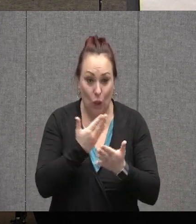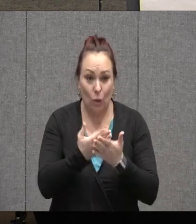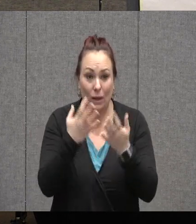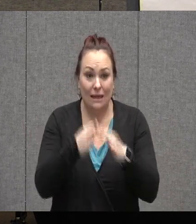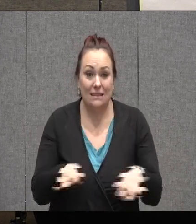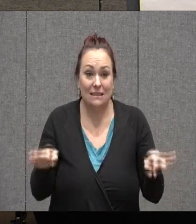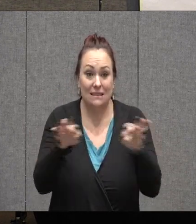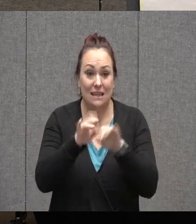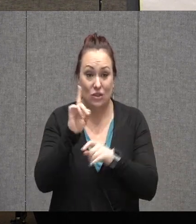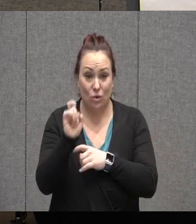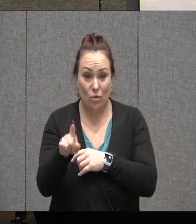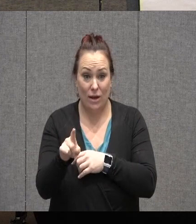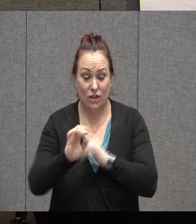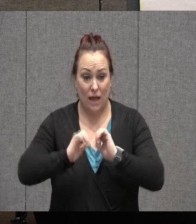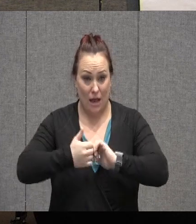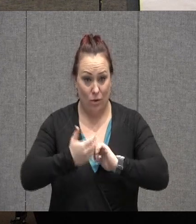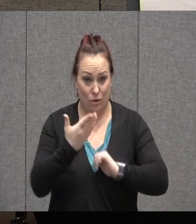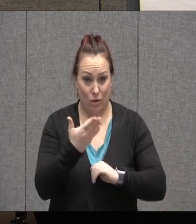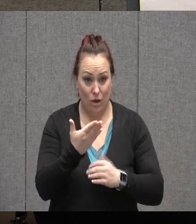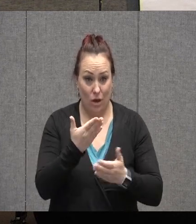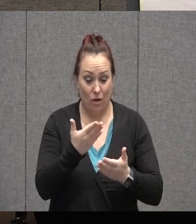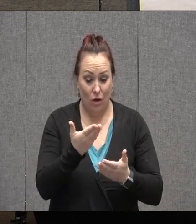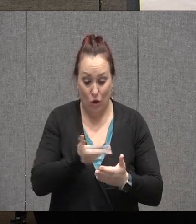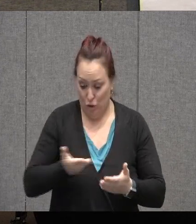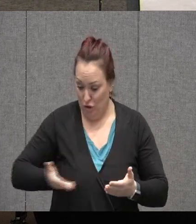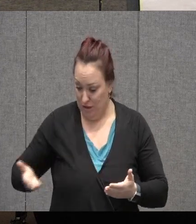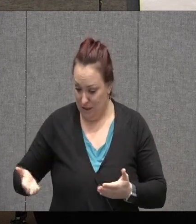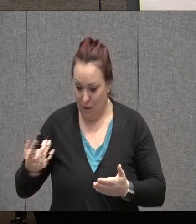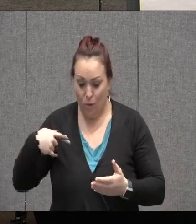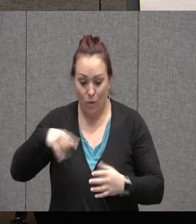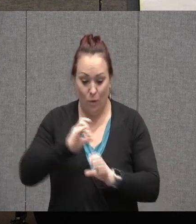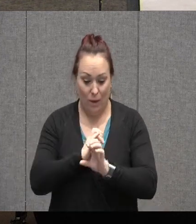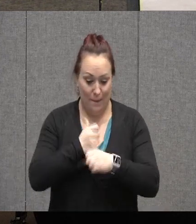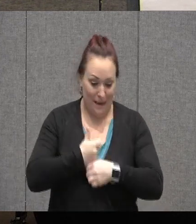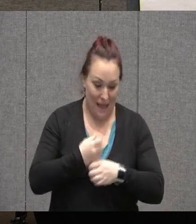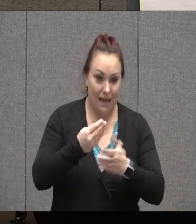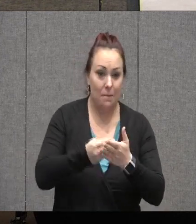how do the goods we make, buy, and sell connect us?